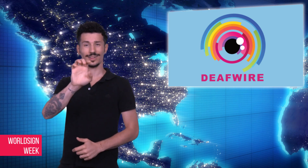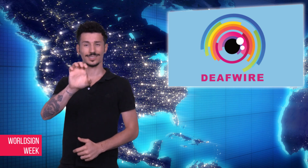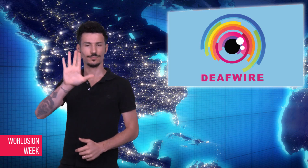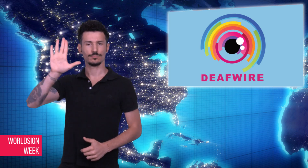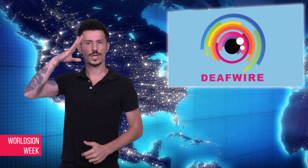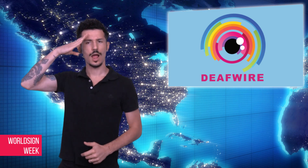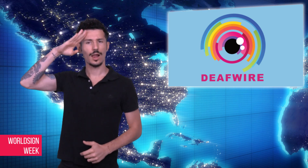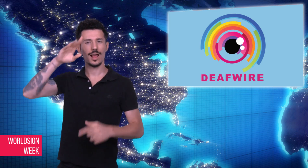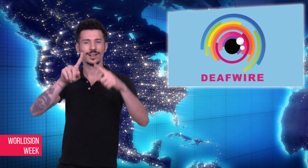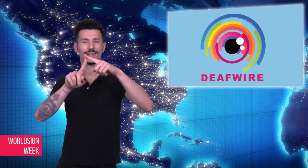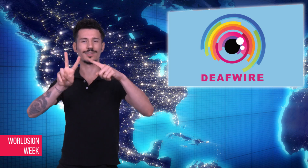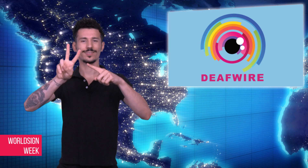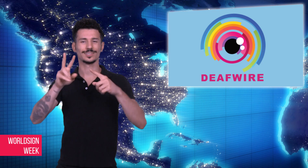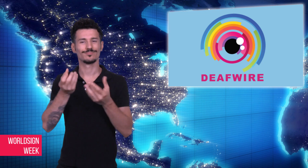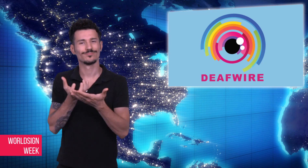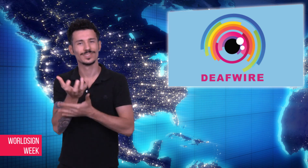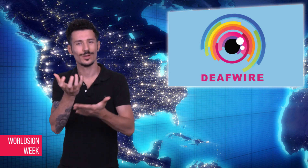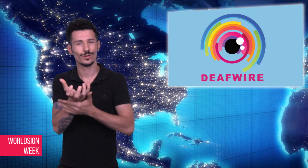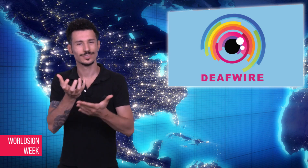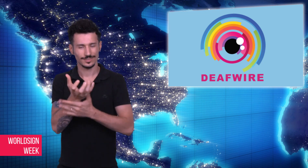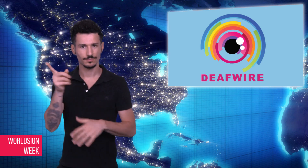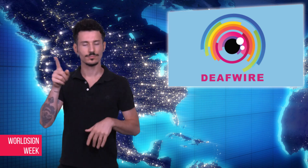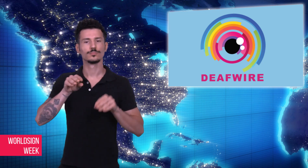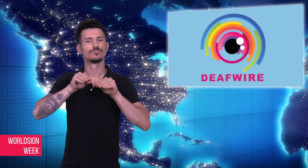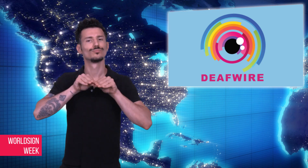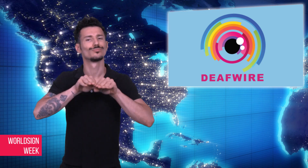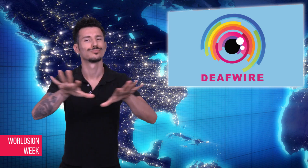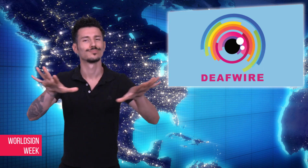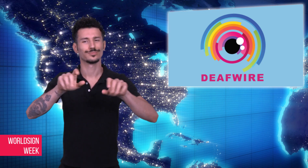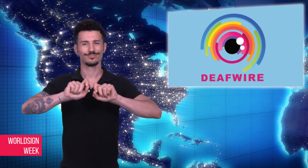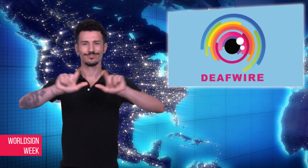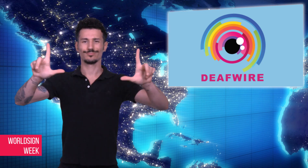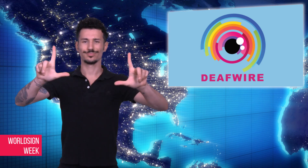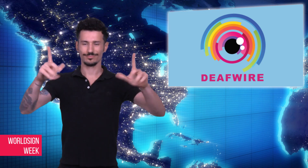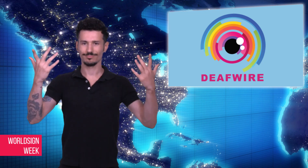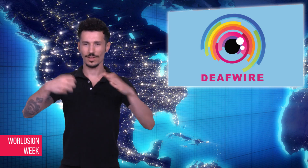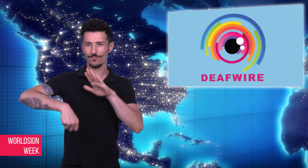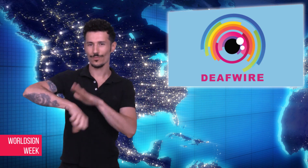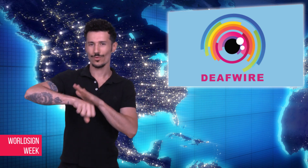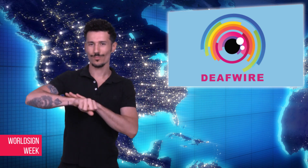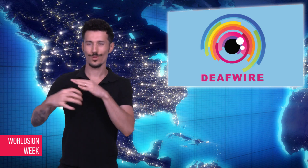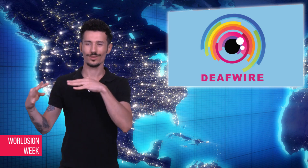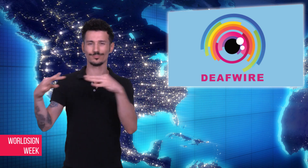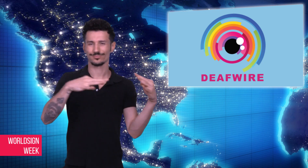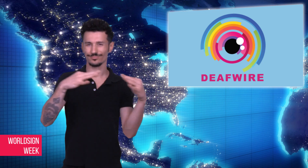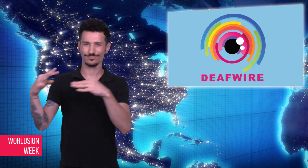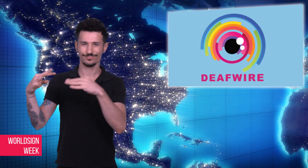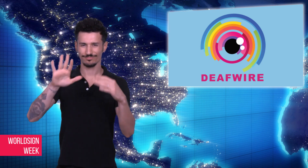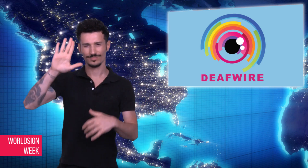Language interpreter during the national anthem on its All Ireland